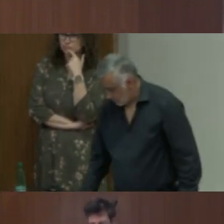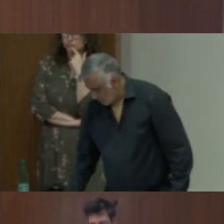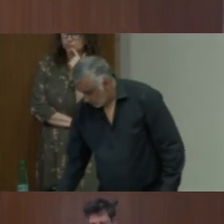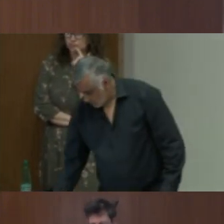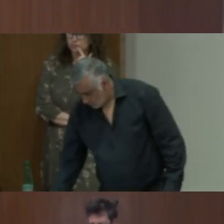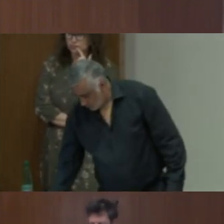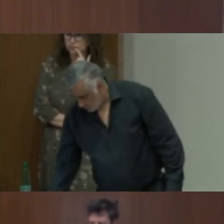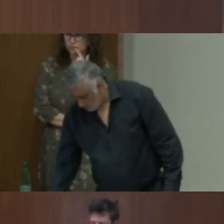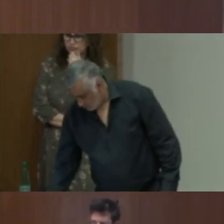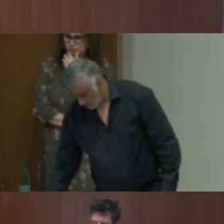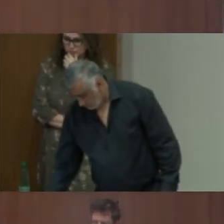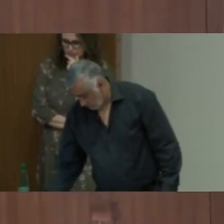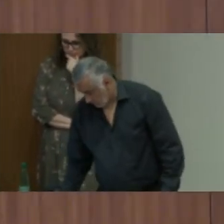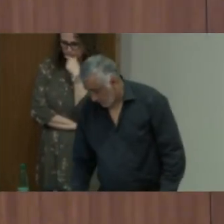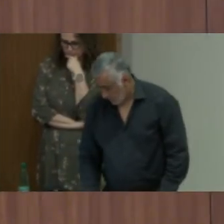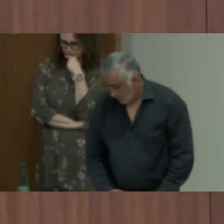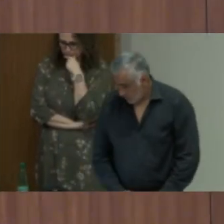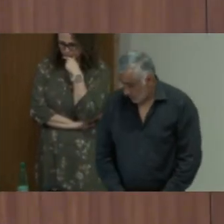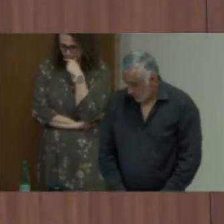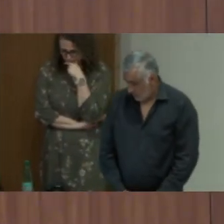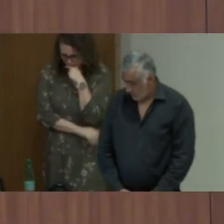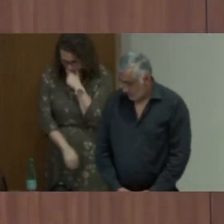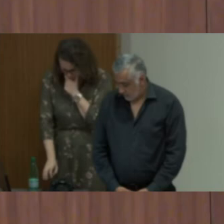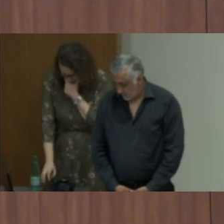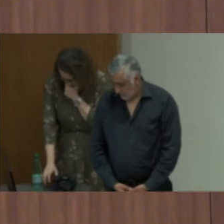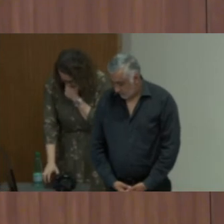Ah, I think that's a fair comment.